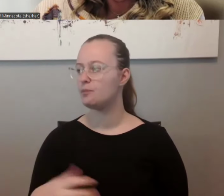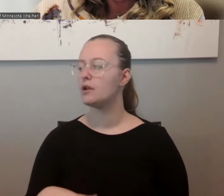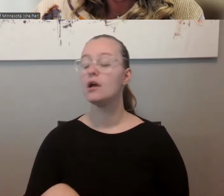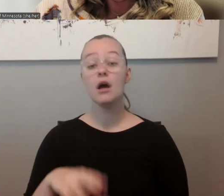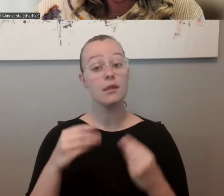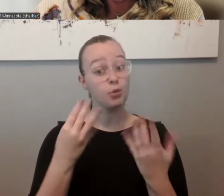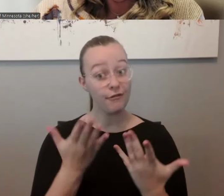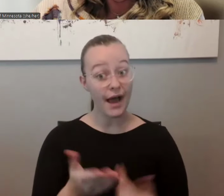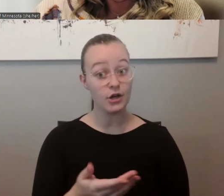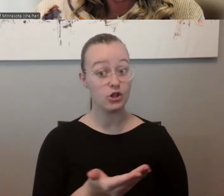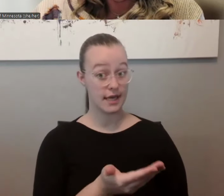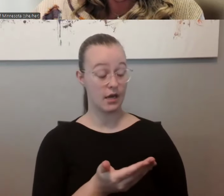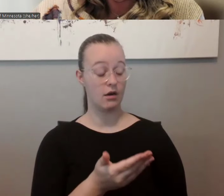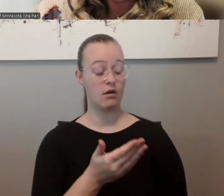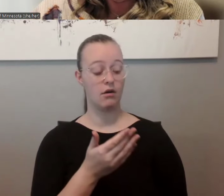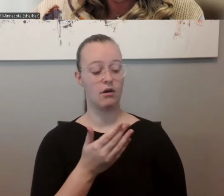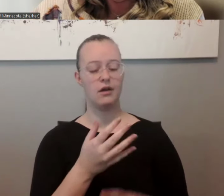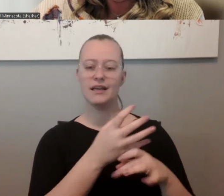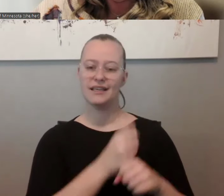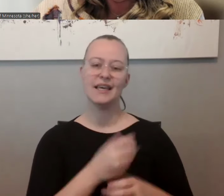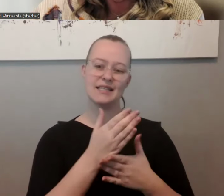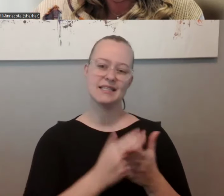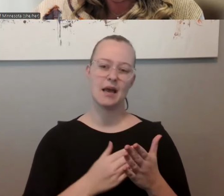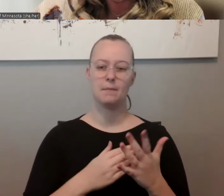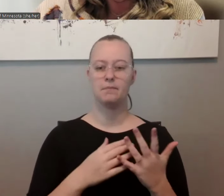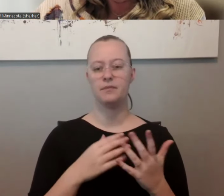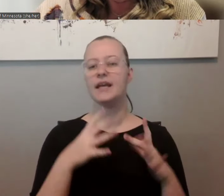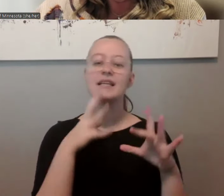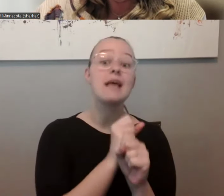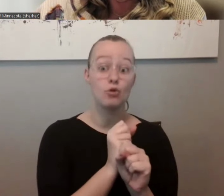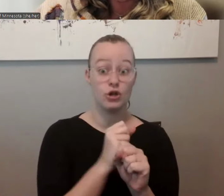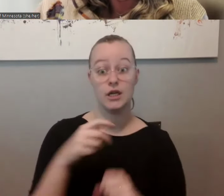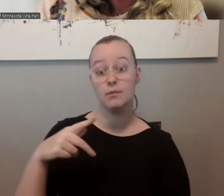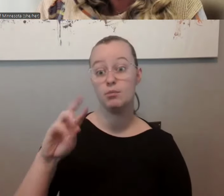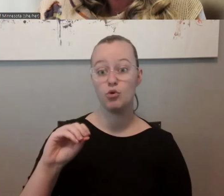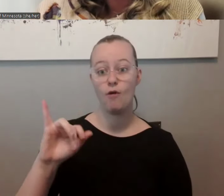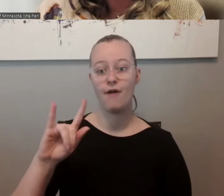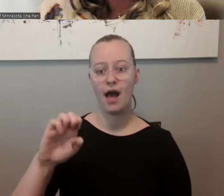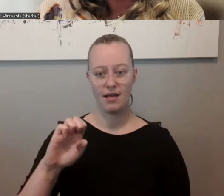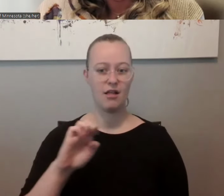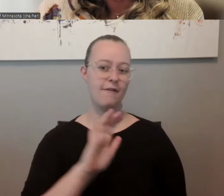The providers there receive a summary profile of their key workforce metrics that they use